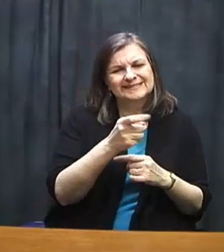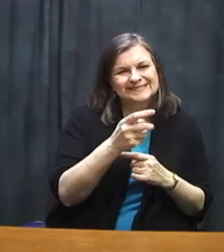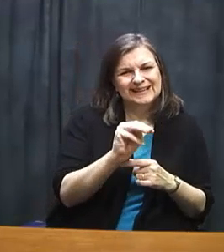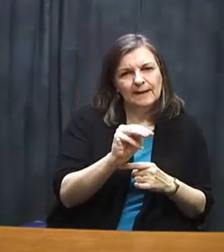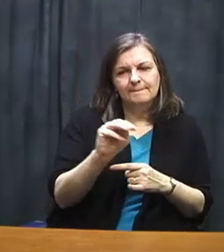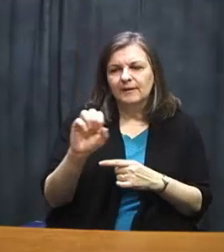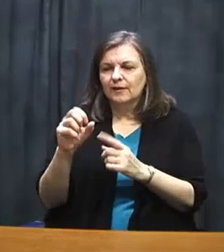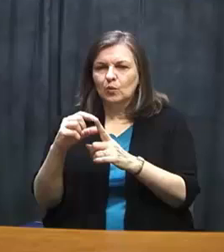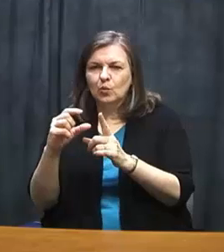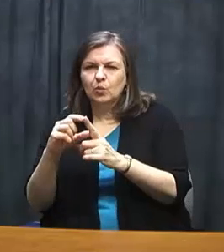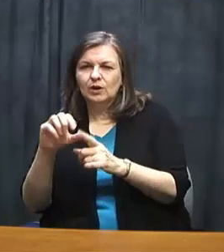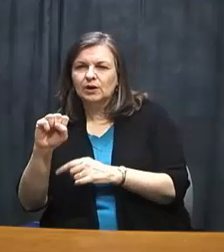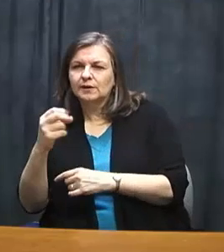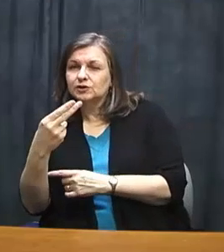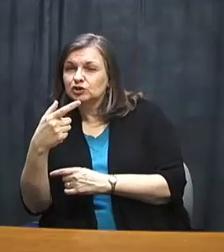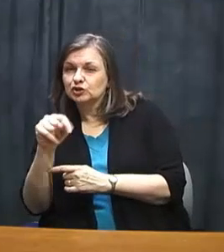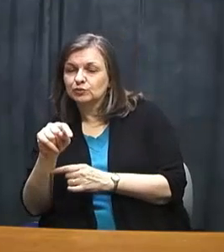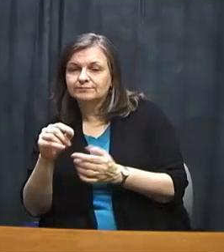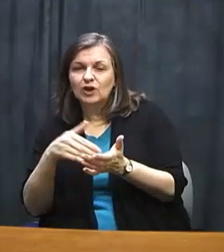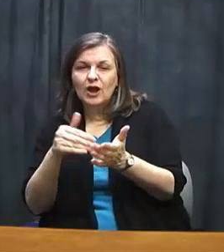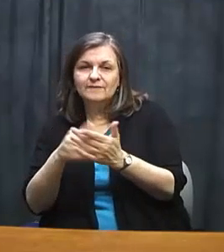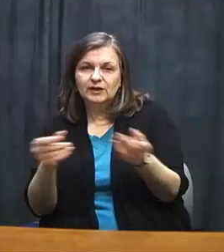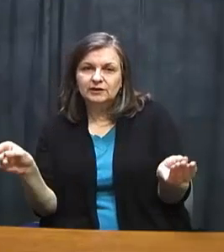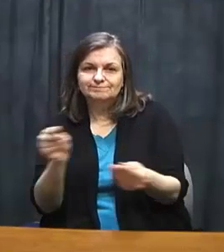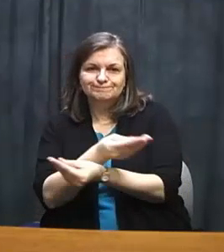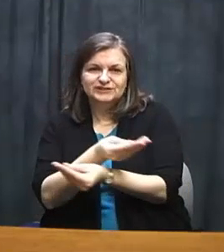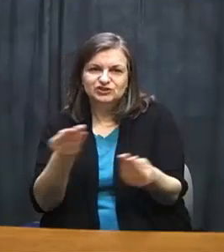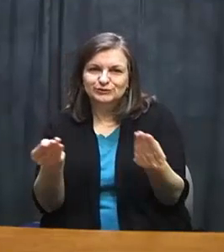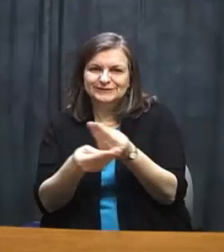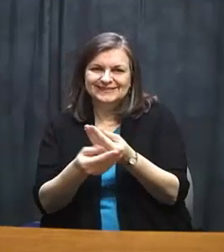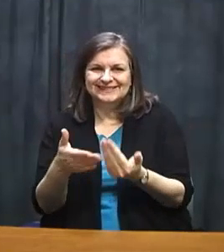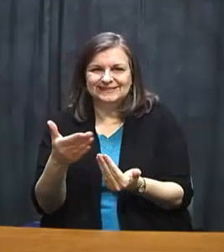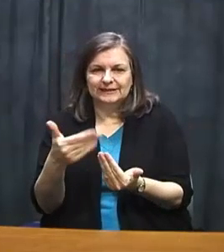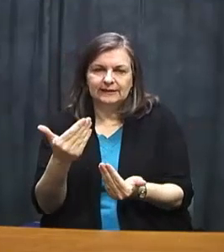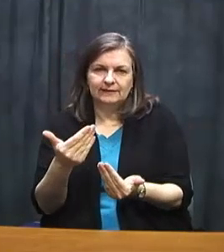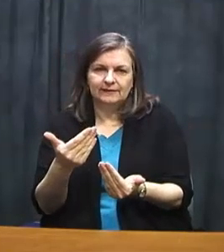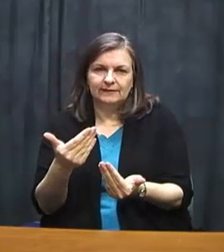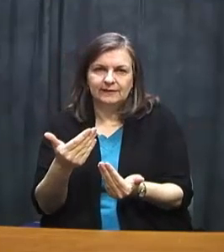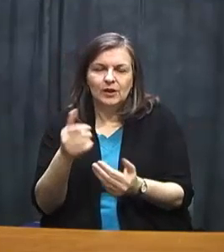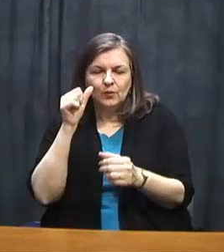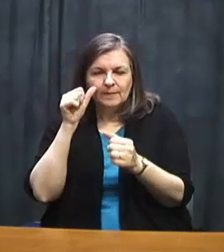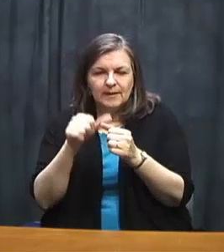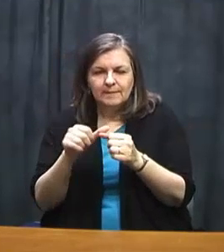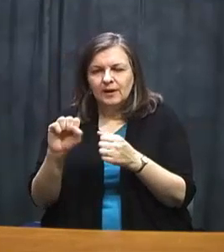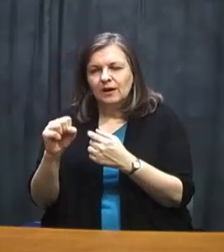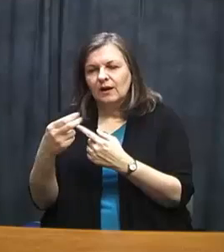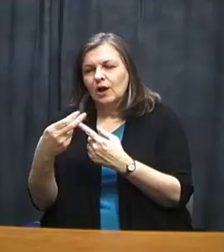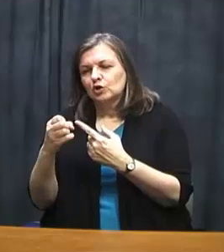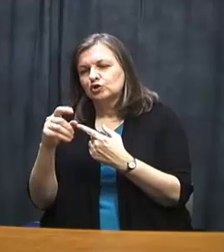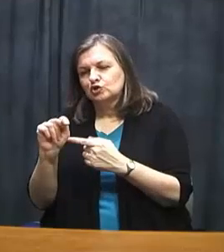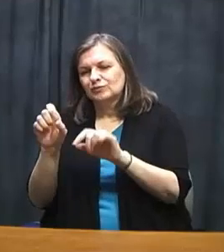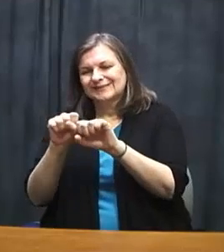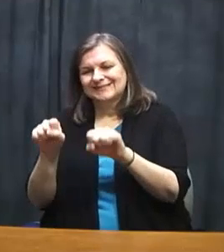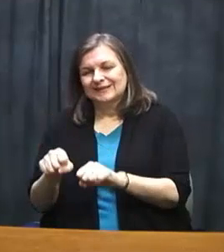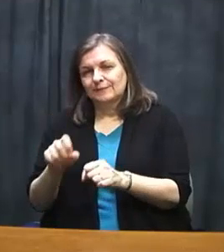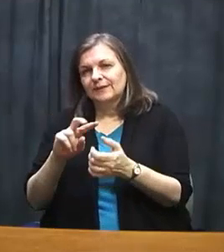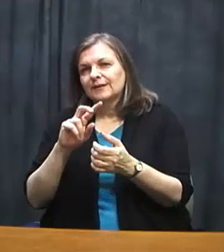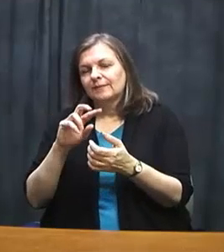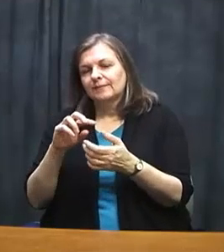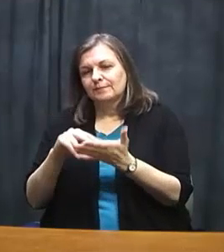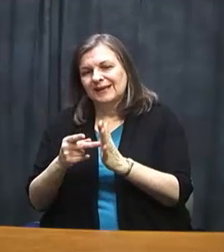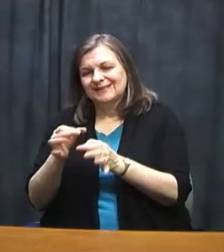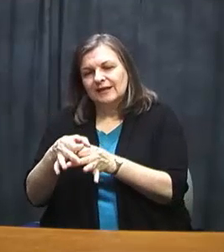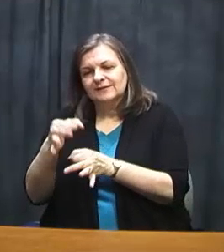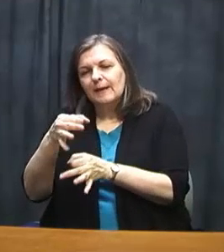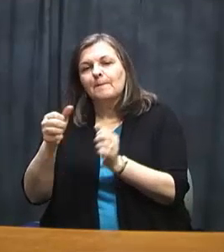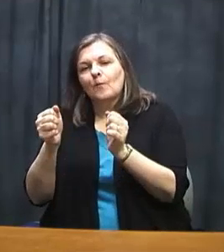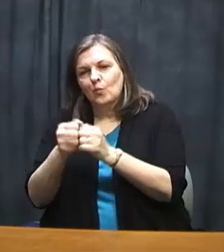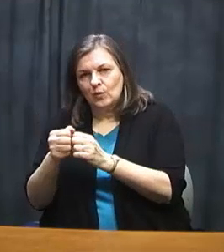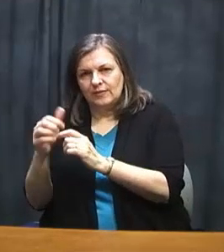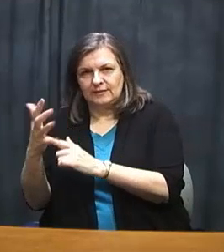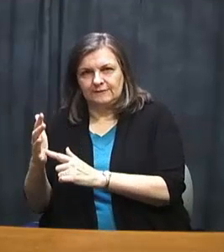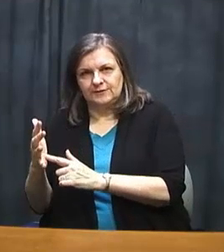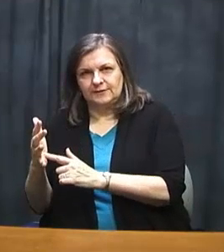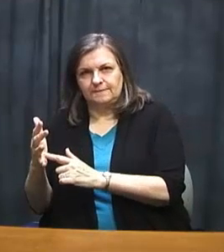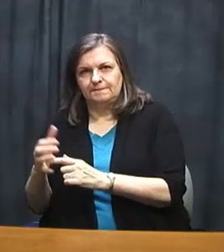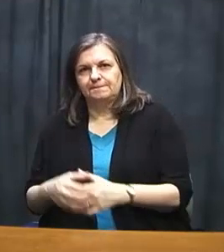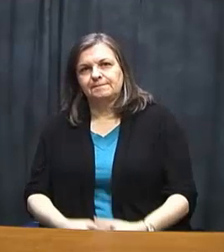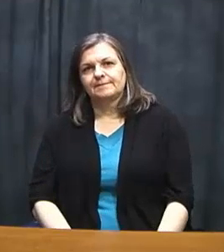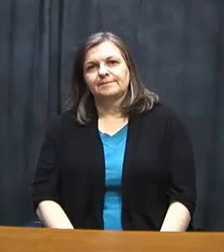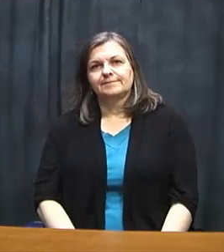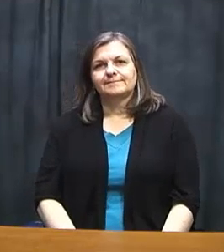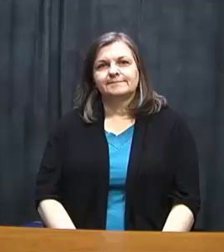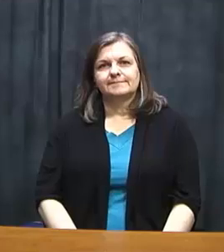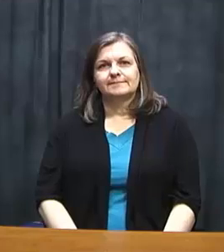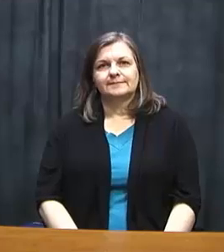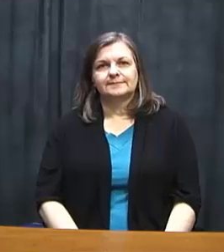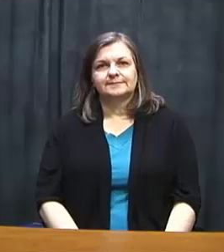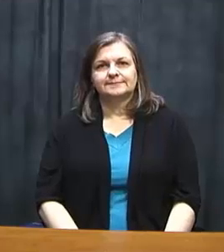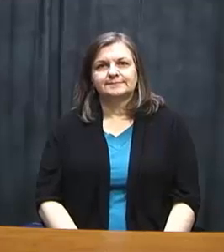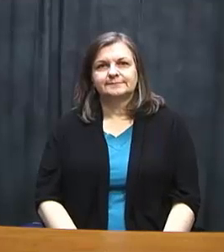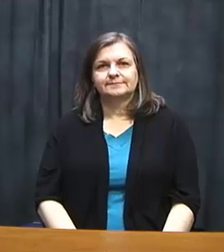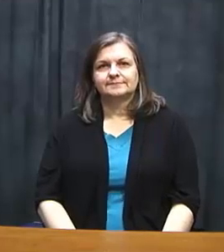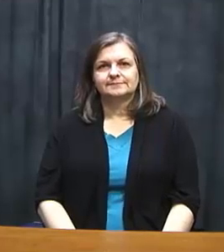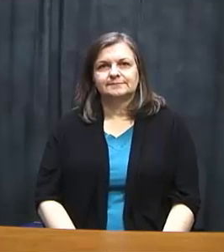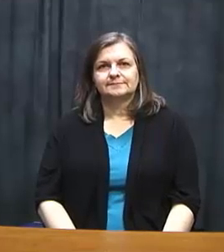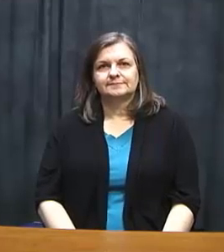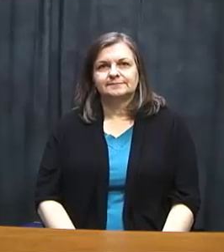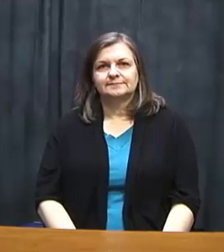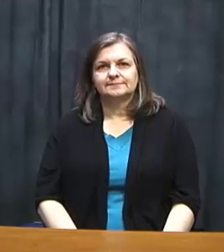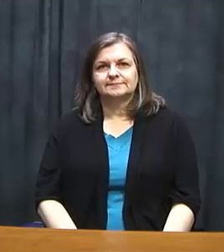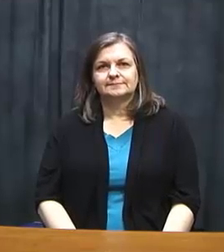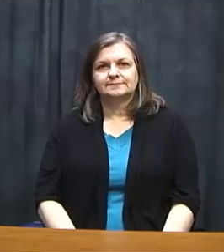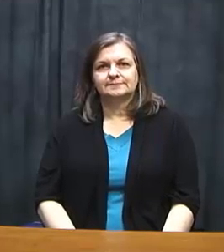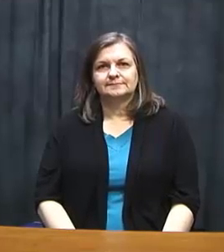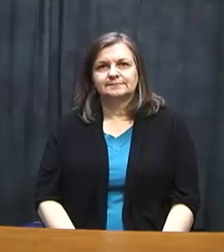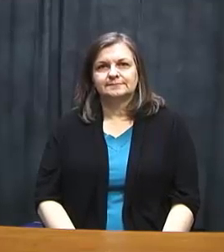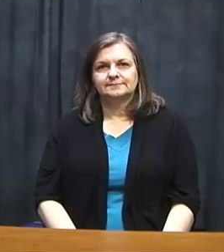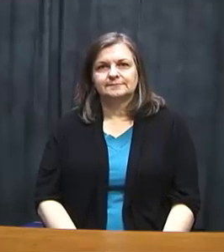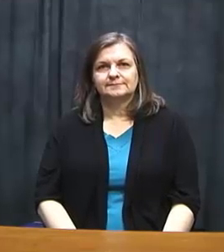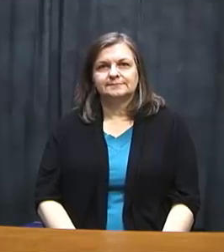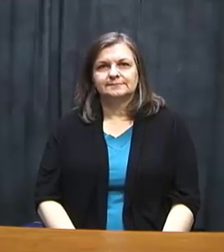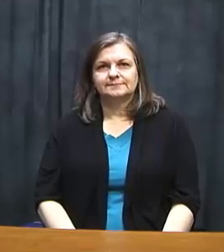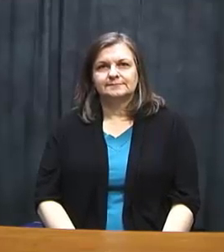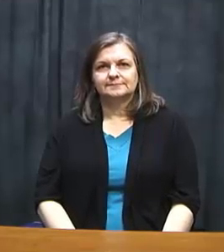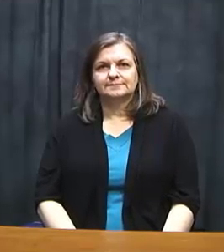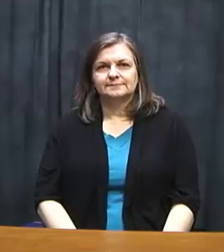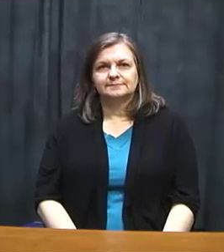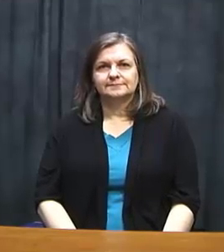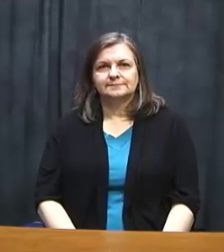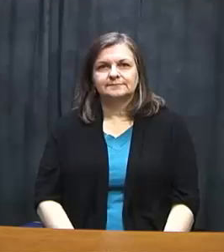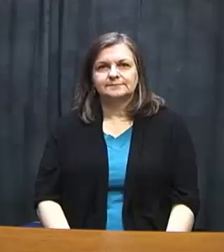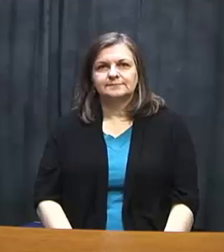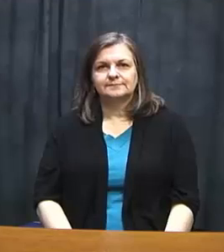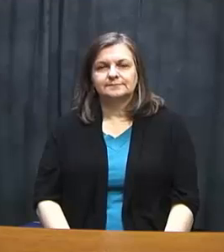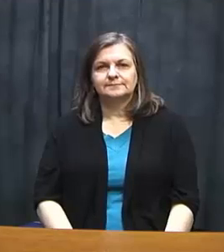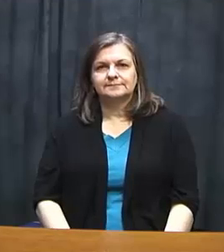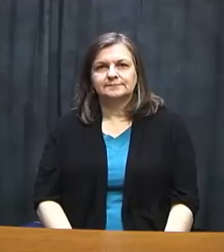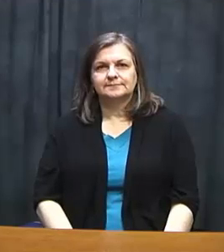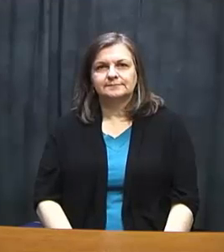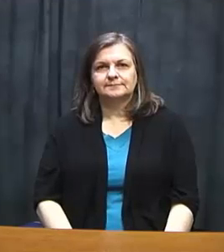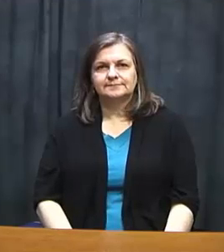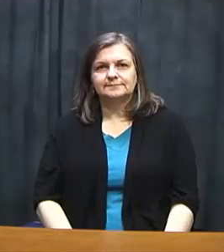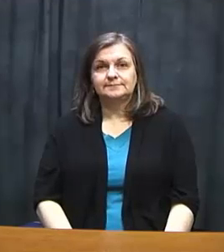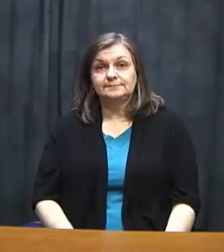stems and shoots are often used interchangeably remember we said a little bit ago that the shoot system is the combination of